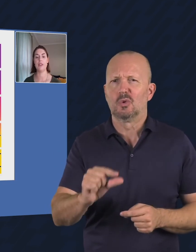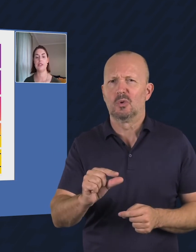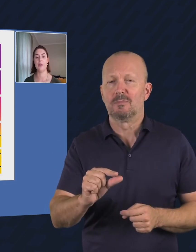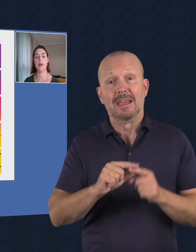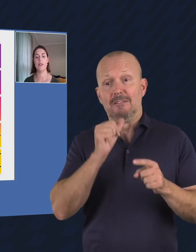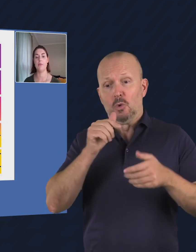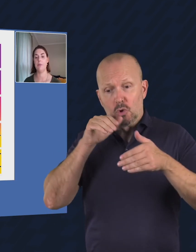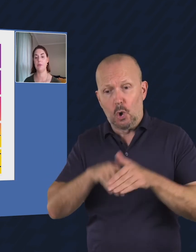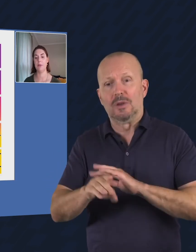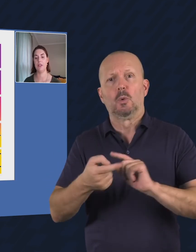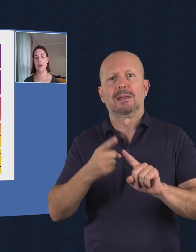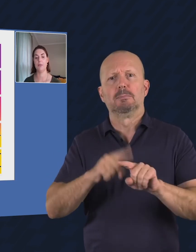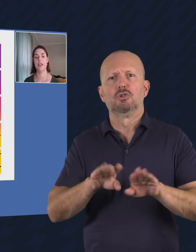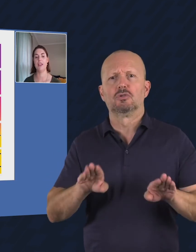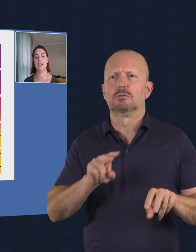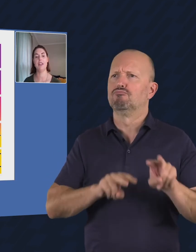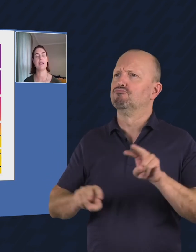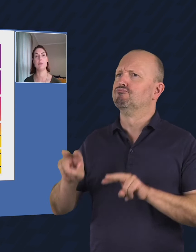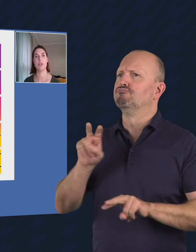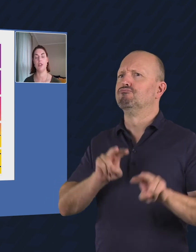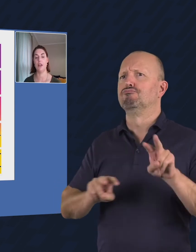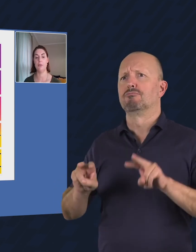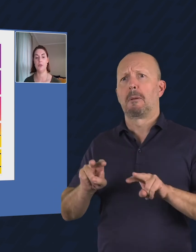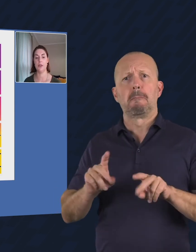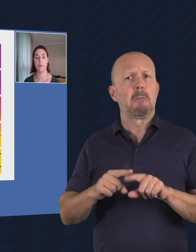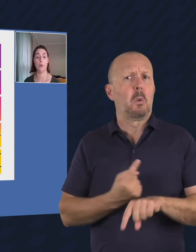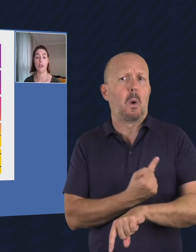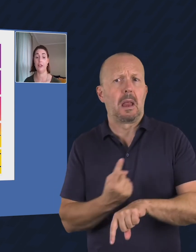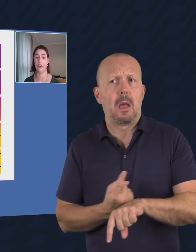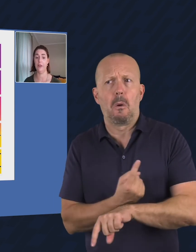in the same way that people spend time taking in an exhibition at a museum or gallery.